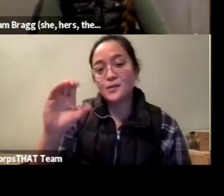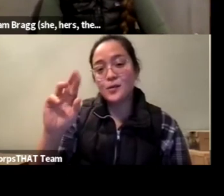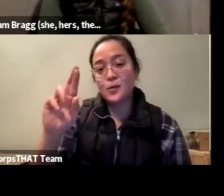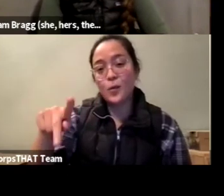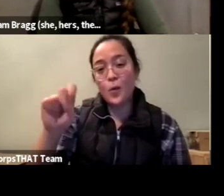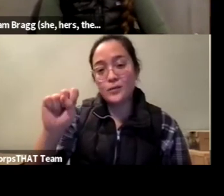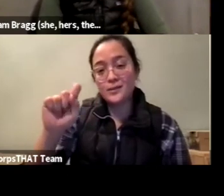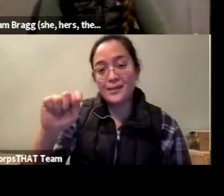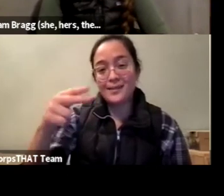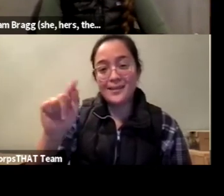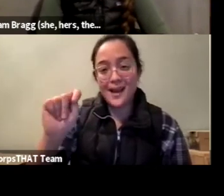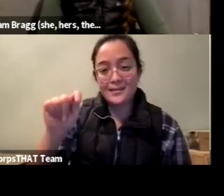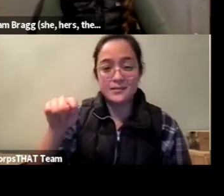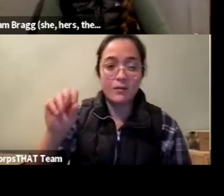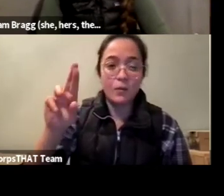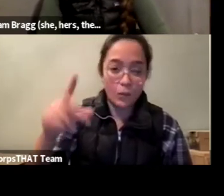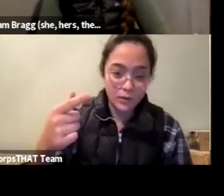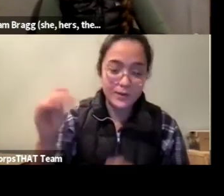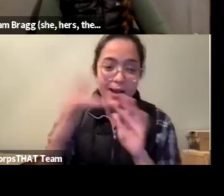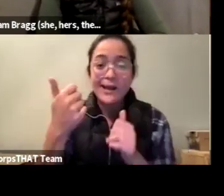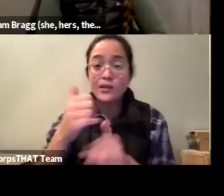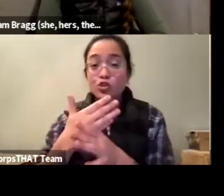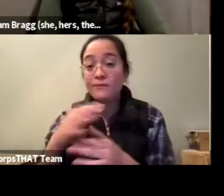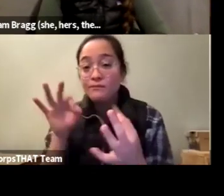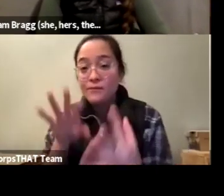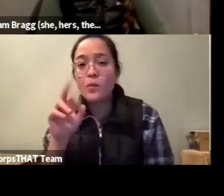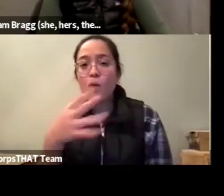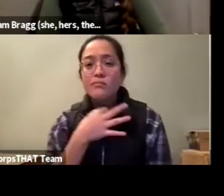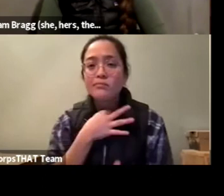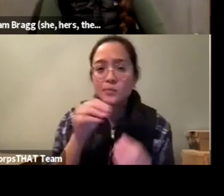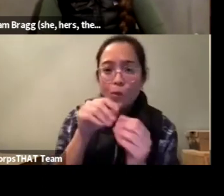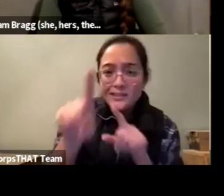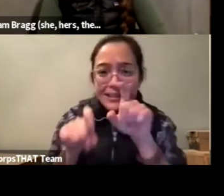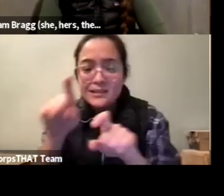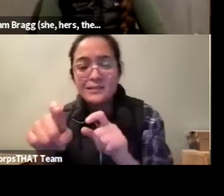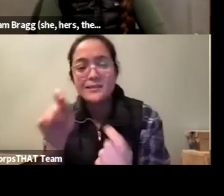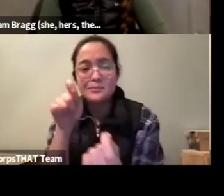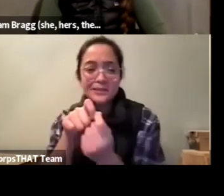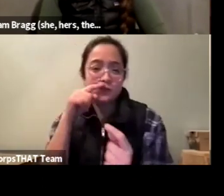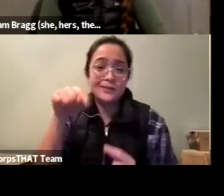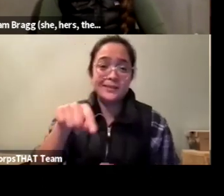so you can go ahead and contact us at courses at corpsthat.org to share any feedbacks or you